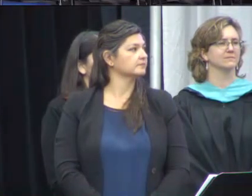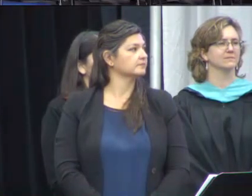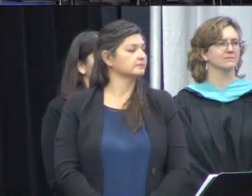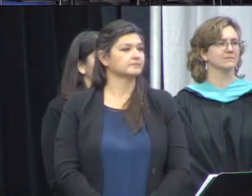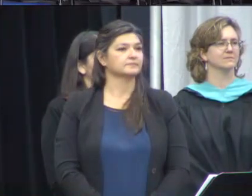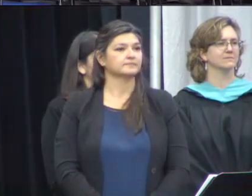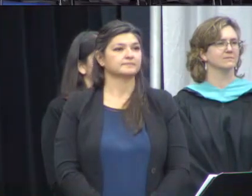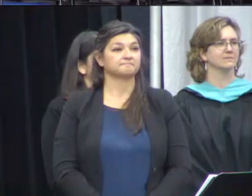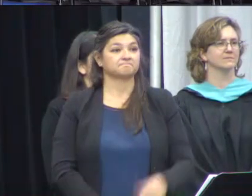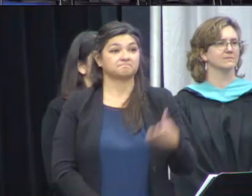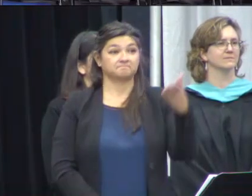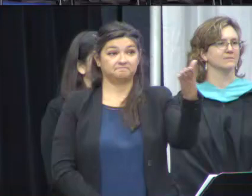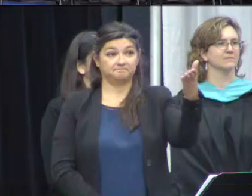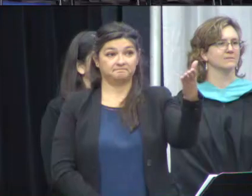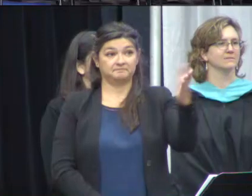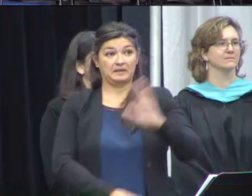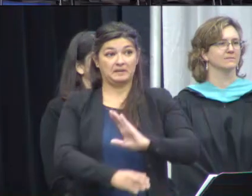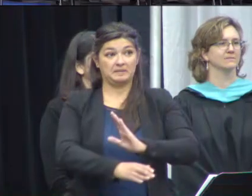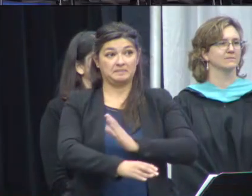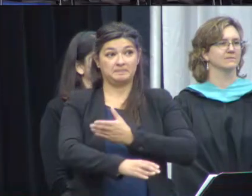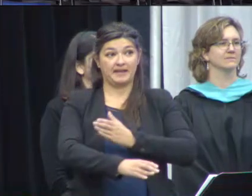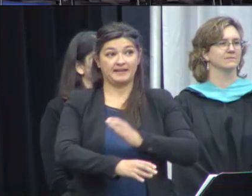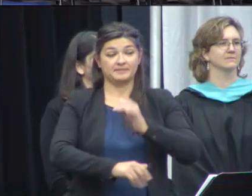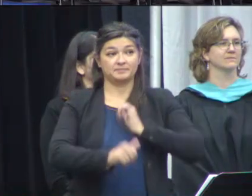Will the band play the national anthem?